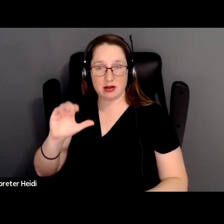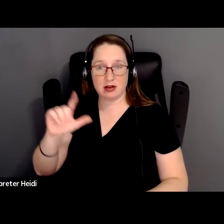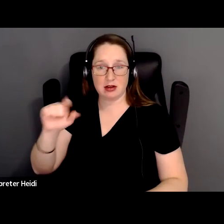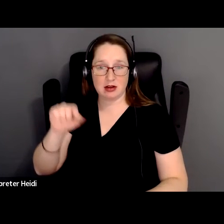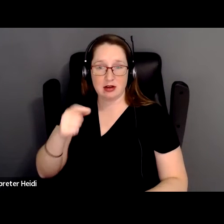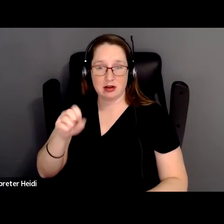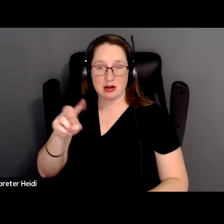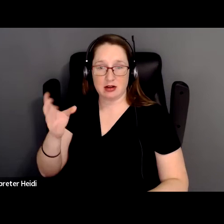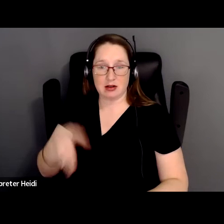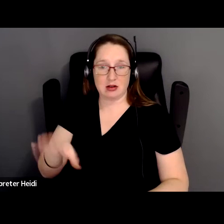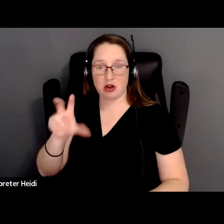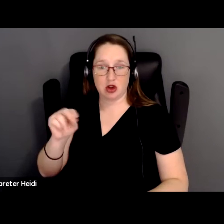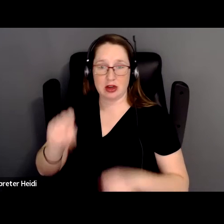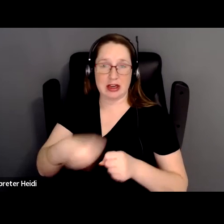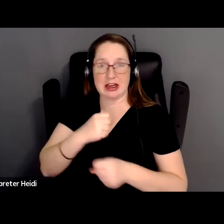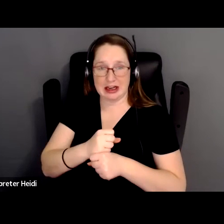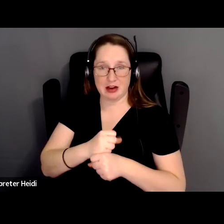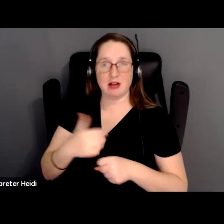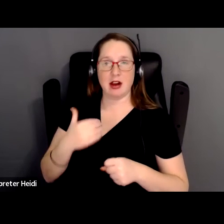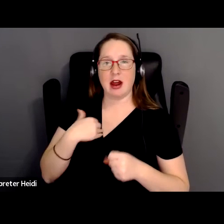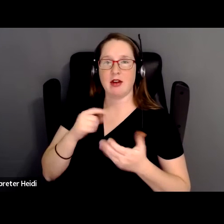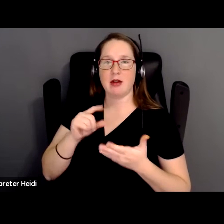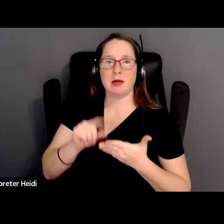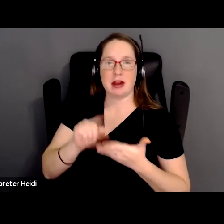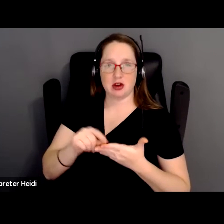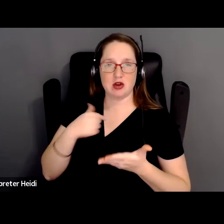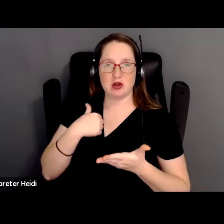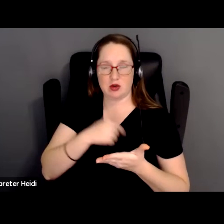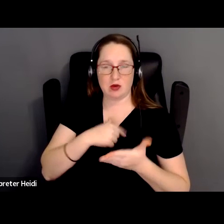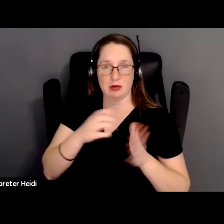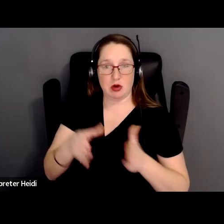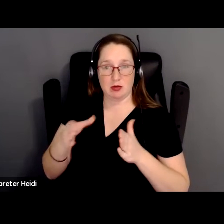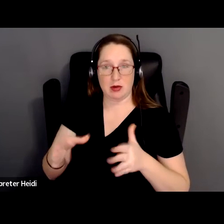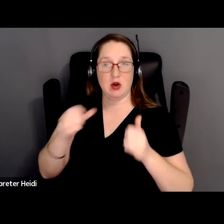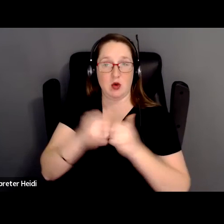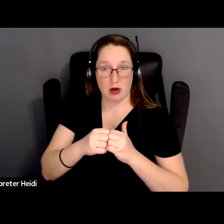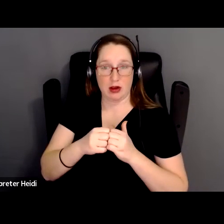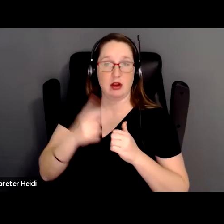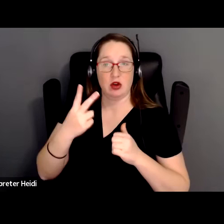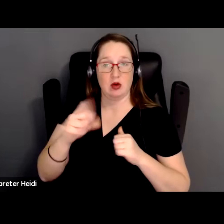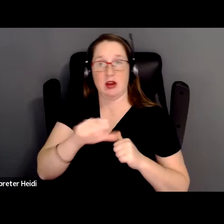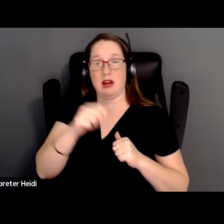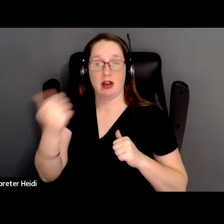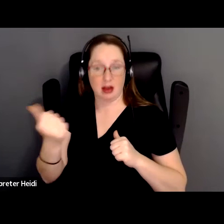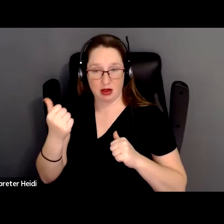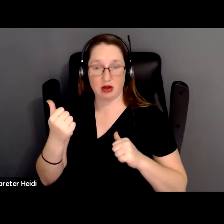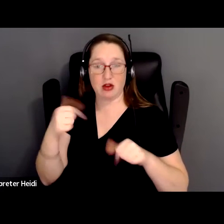30 years, has a publication that we've per paid with the 2 other longitudinal projects of national